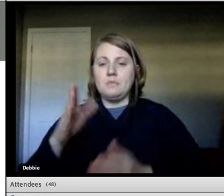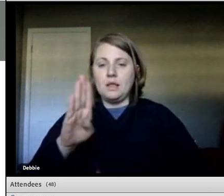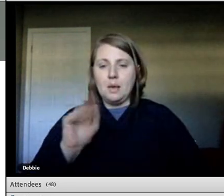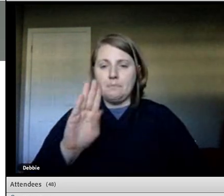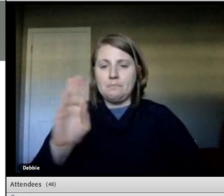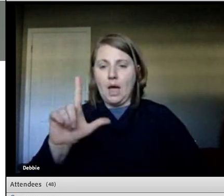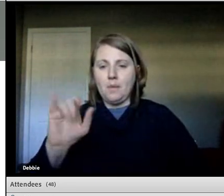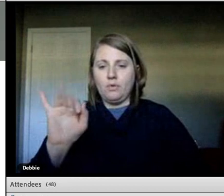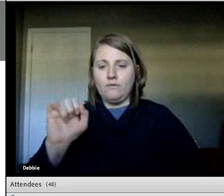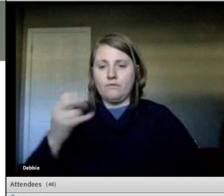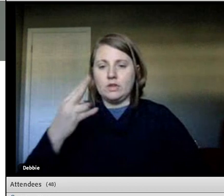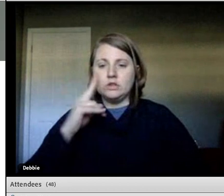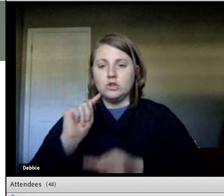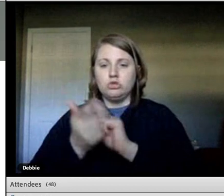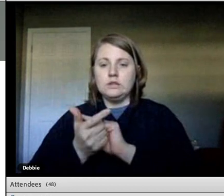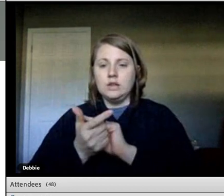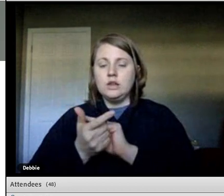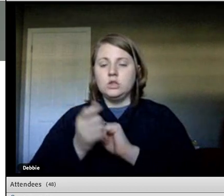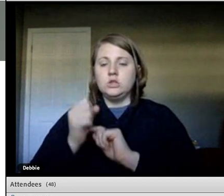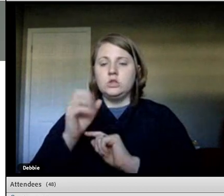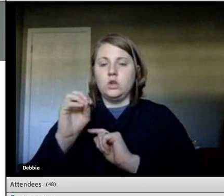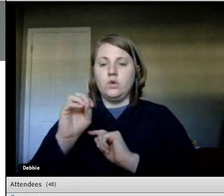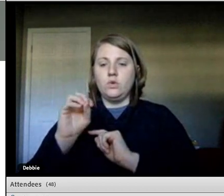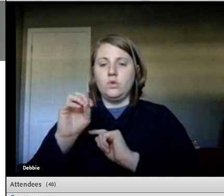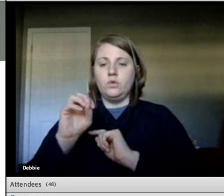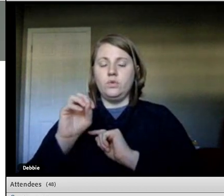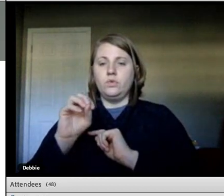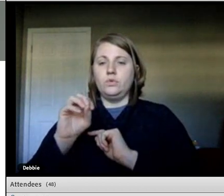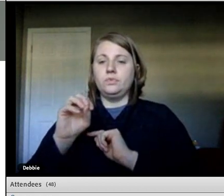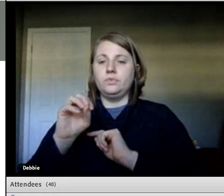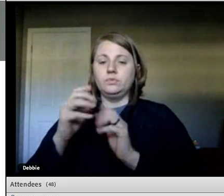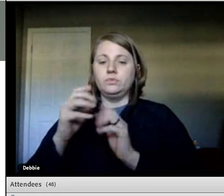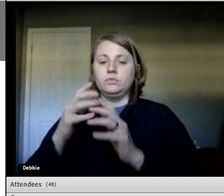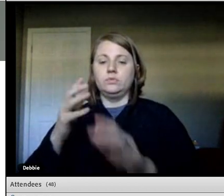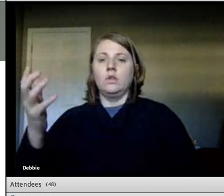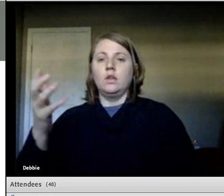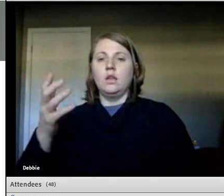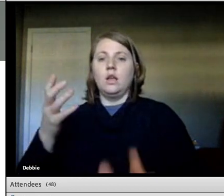so lots of stuff in there. It's definitely --